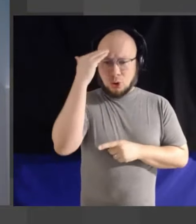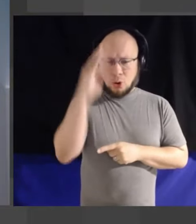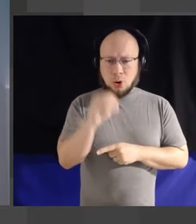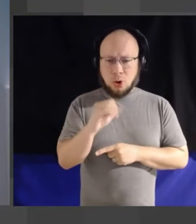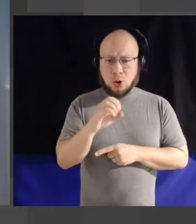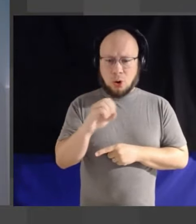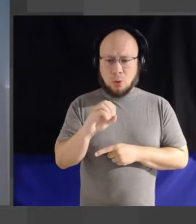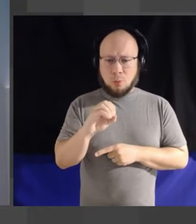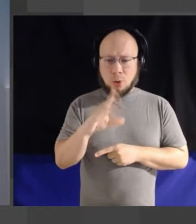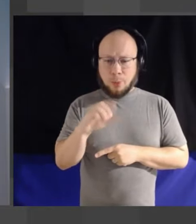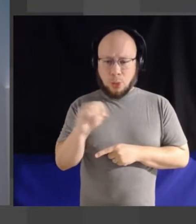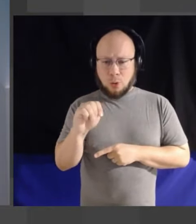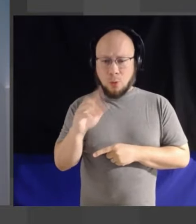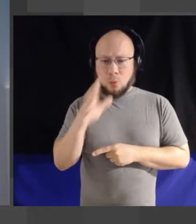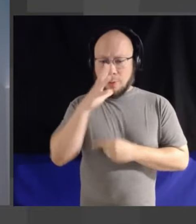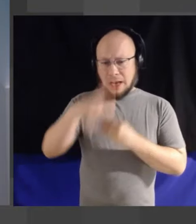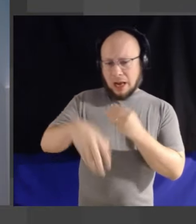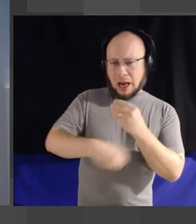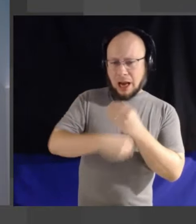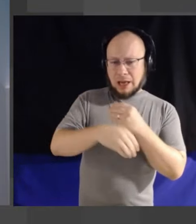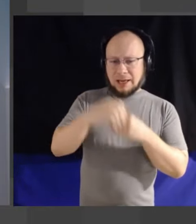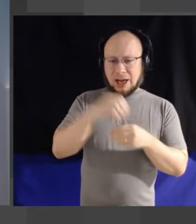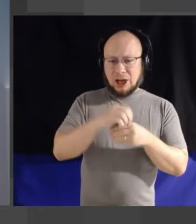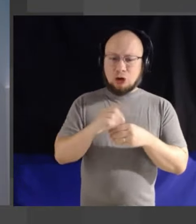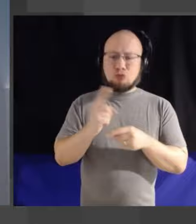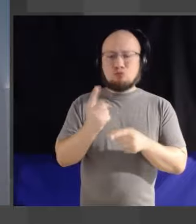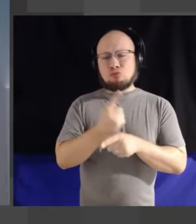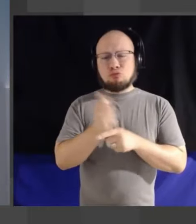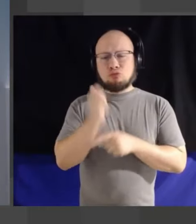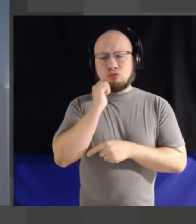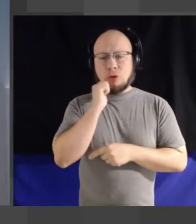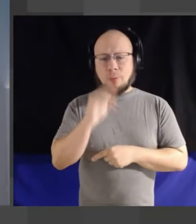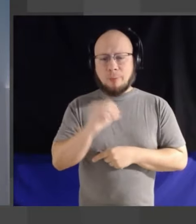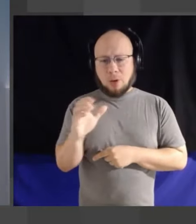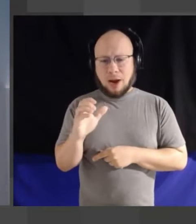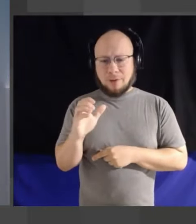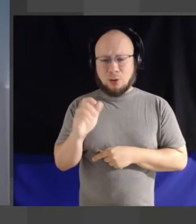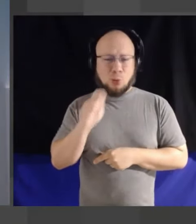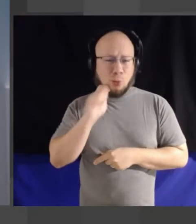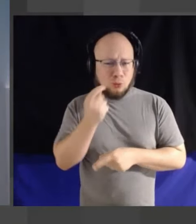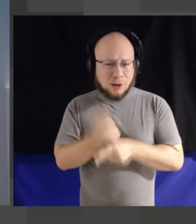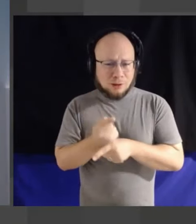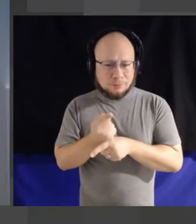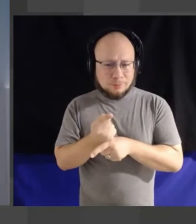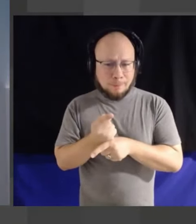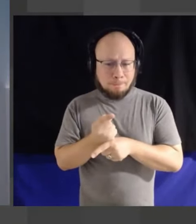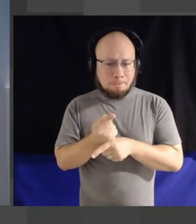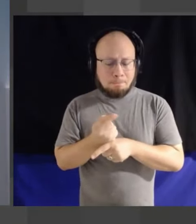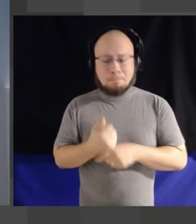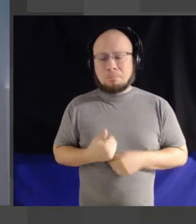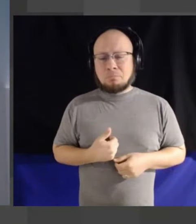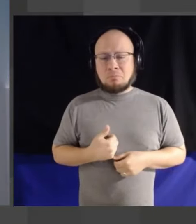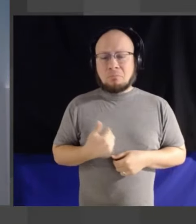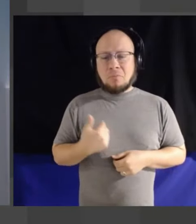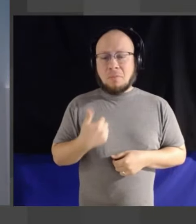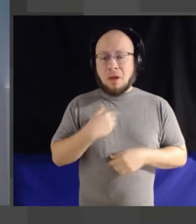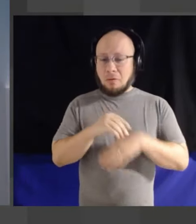MINECRAFT EARTH HAS A CHANCE TO BE BROUGHT INTO VANILLA. HOW COOL IS THAT?! NOW•